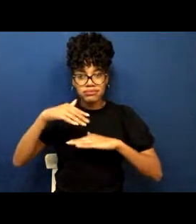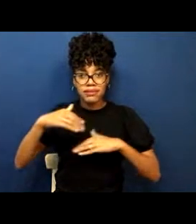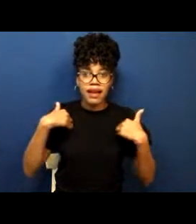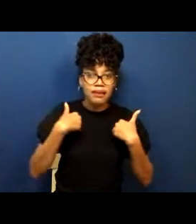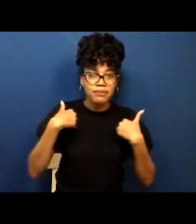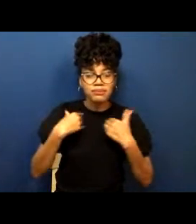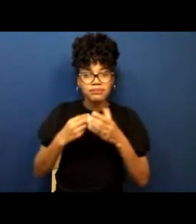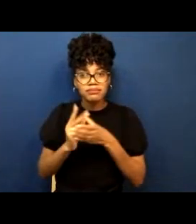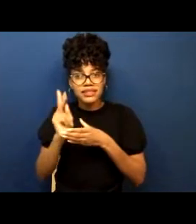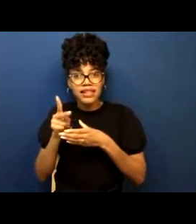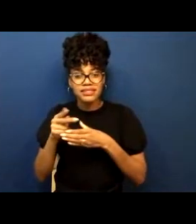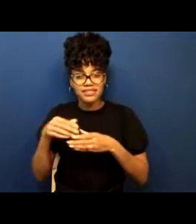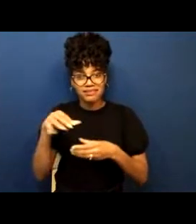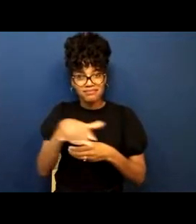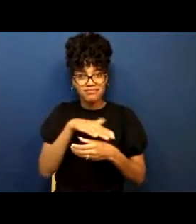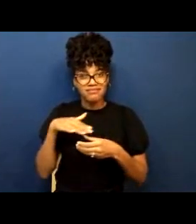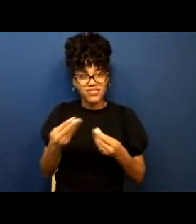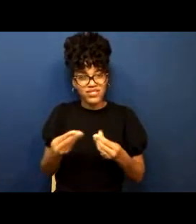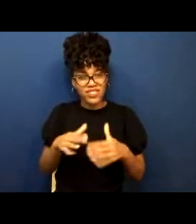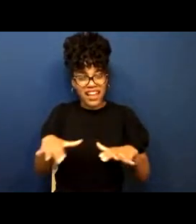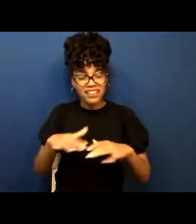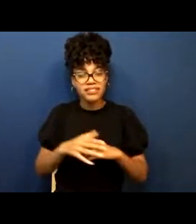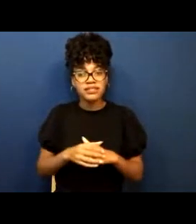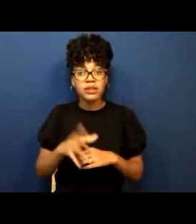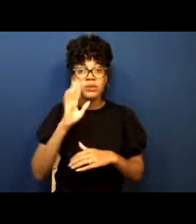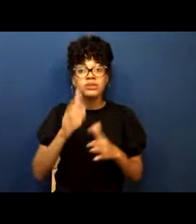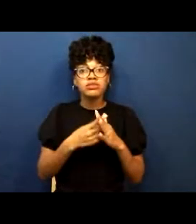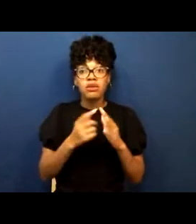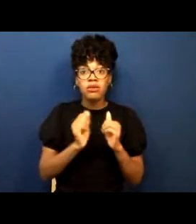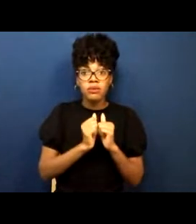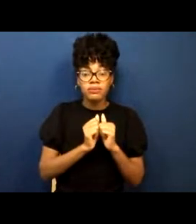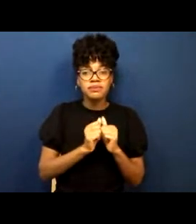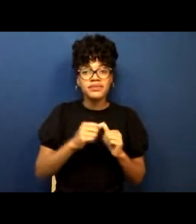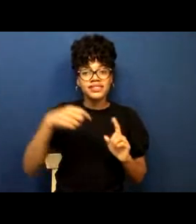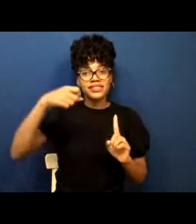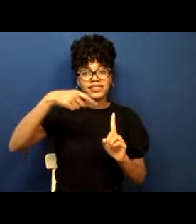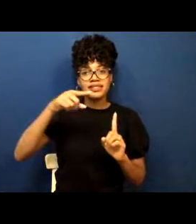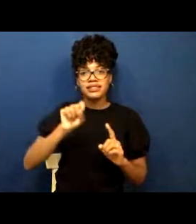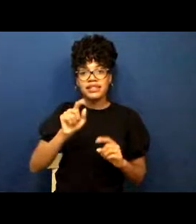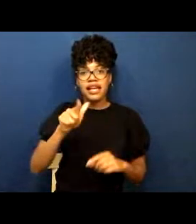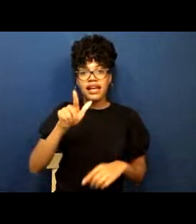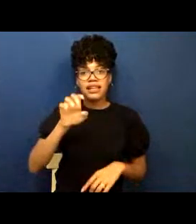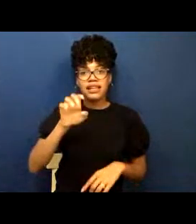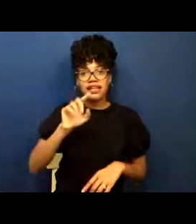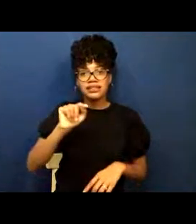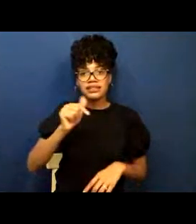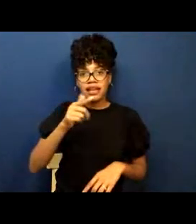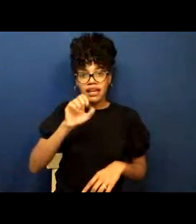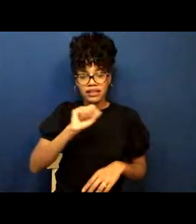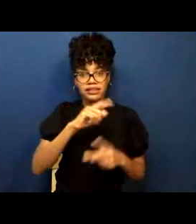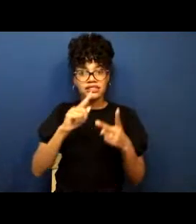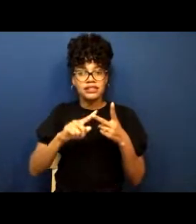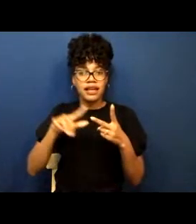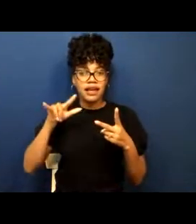We'll start in space, of course, with satellite tags. Make our way closer to earth with airplanes, and then we'll finally end up with drones.